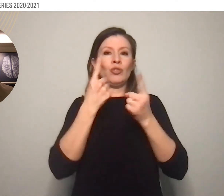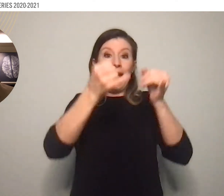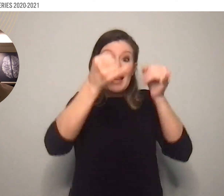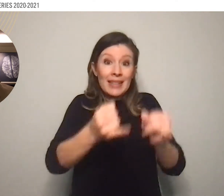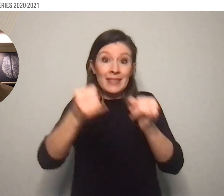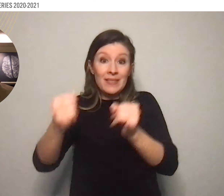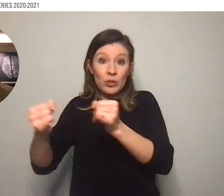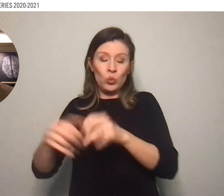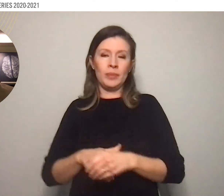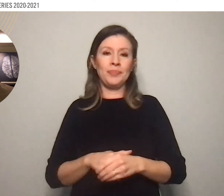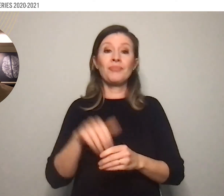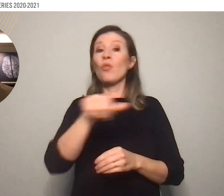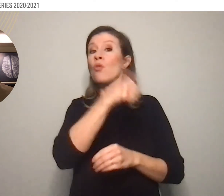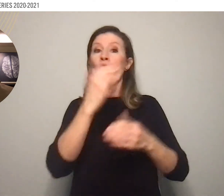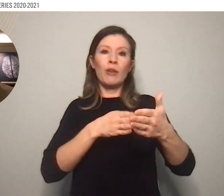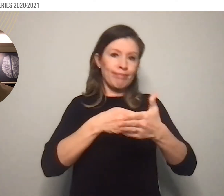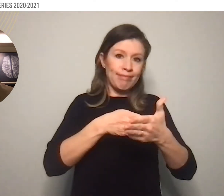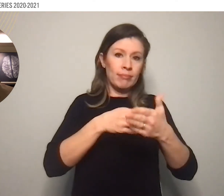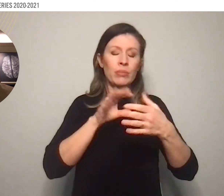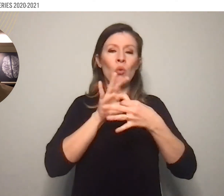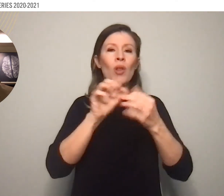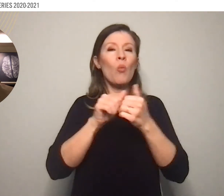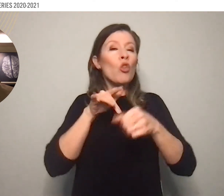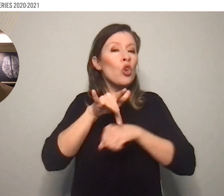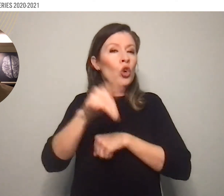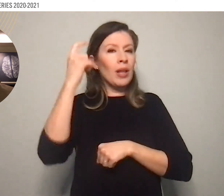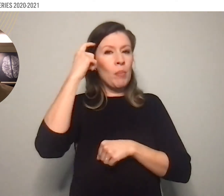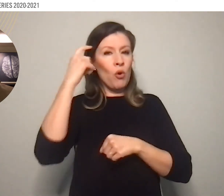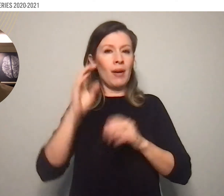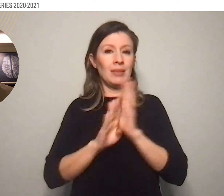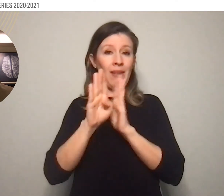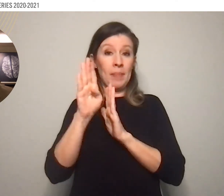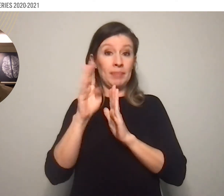Another bottleneck relates to early brain development. So the majority of the making